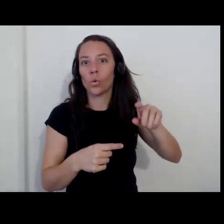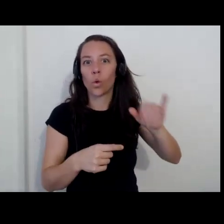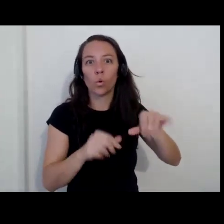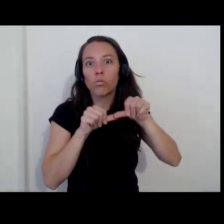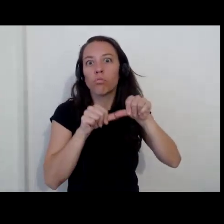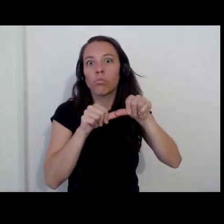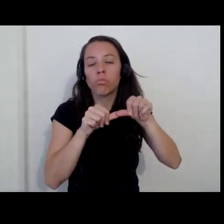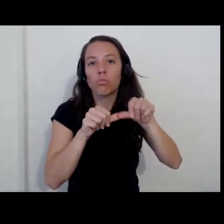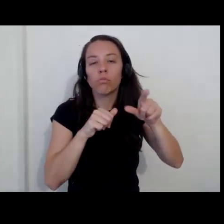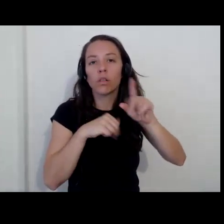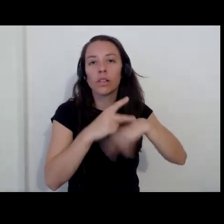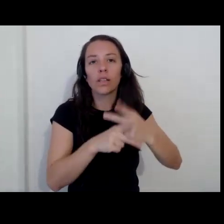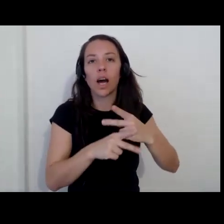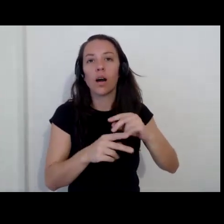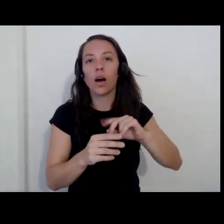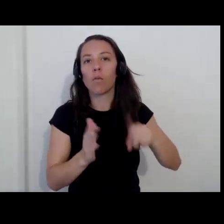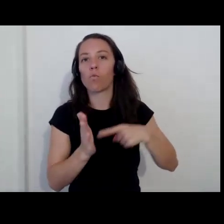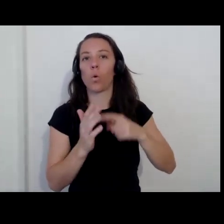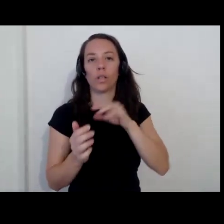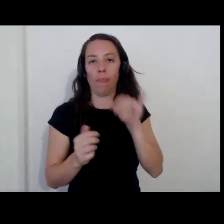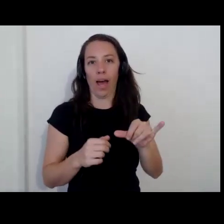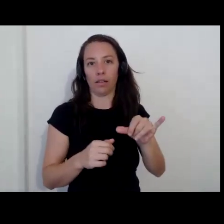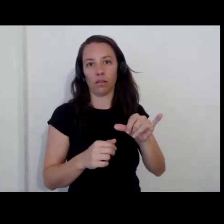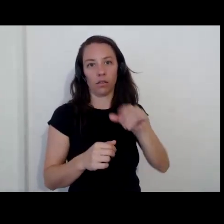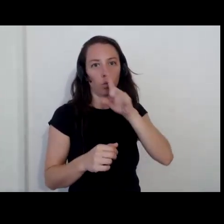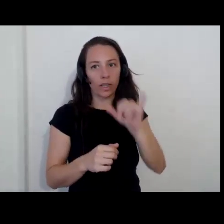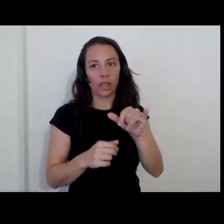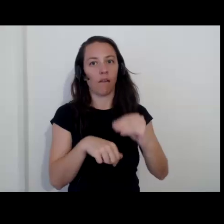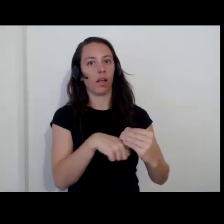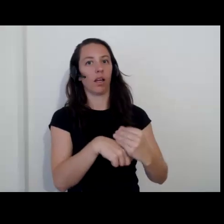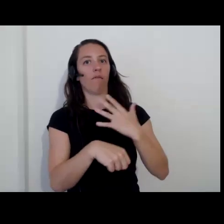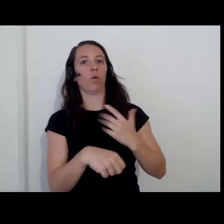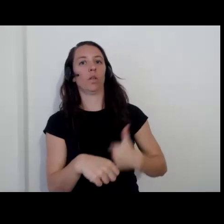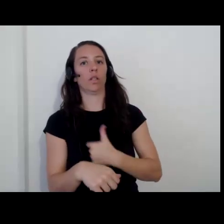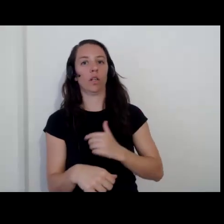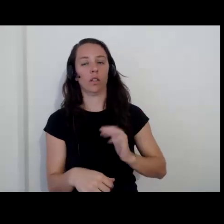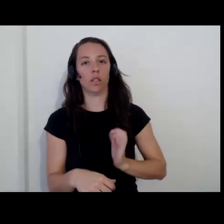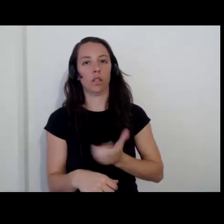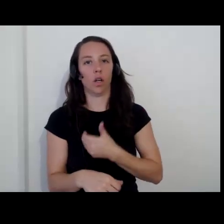And this really shaped the work we are doing for Making Space. We wanted to create new pathways for employment